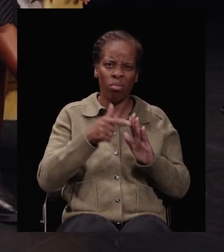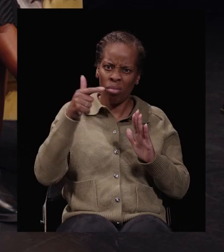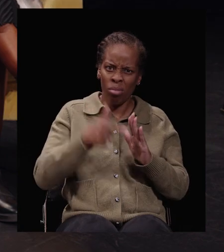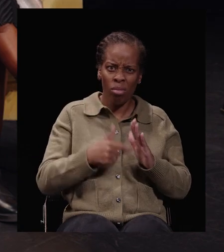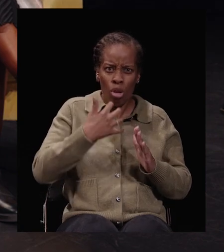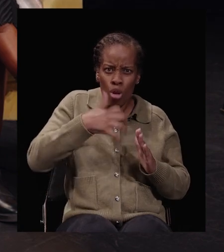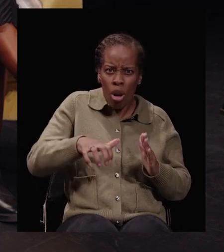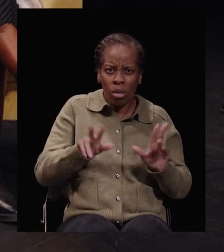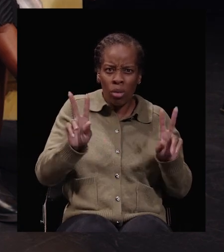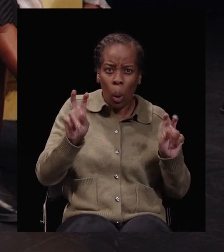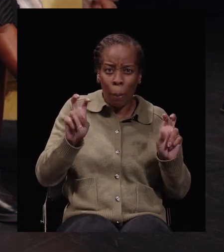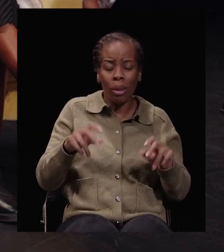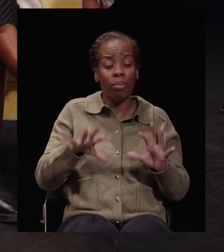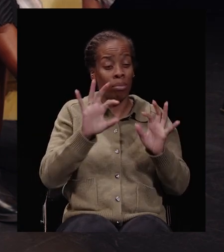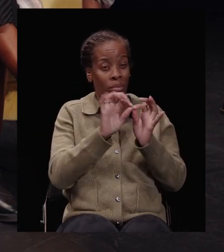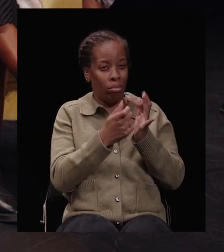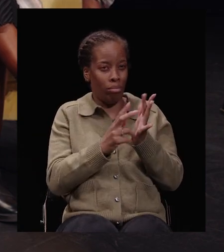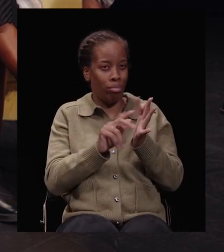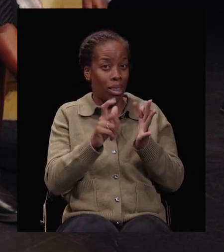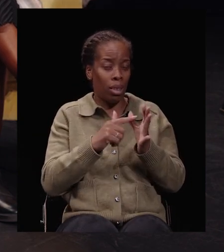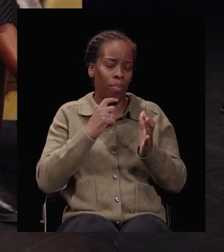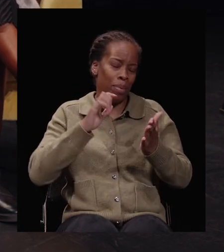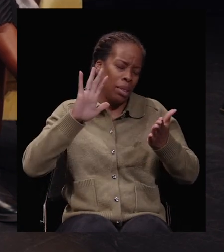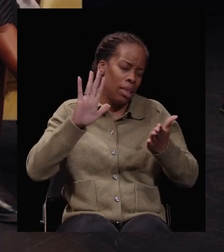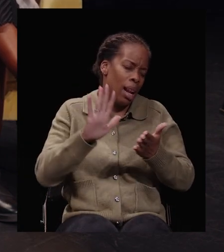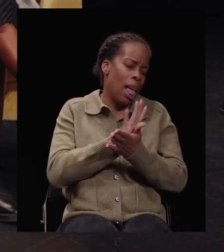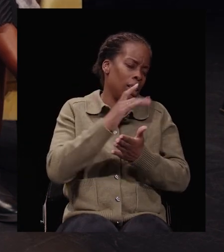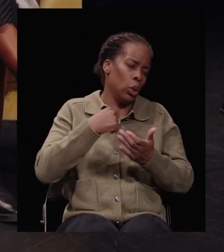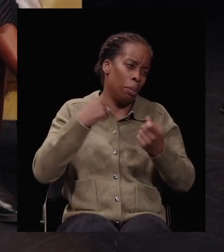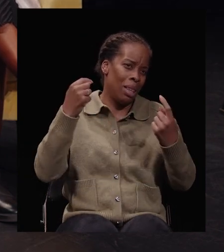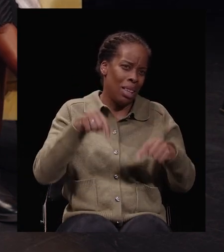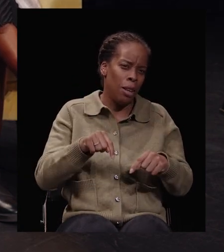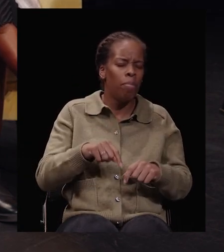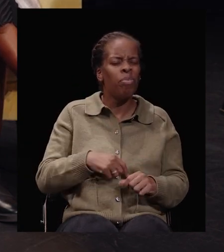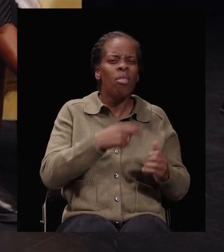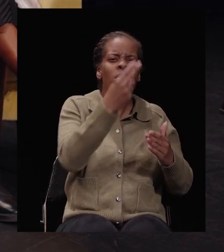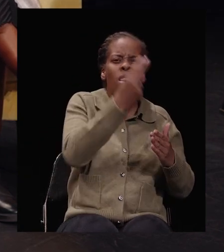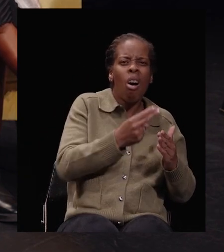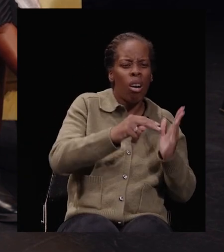and I'm delighted to be here with you all today. Now art and class, it's a conversation about class,